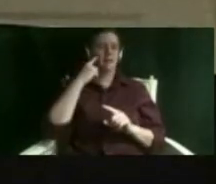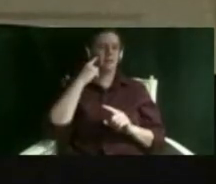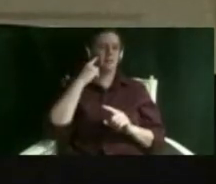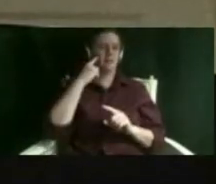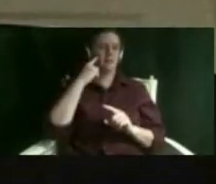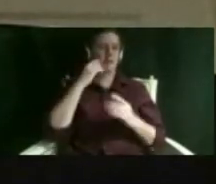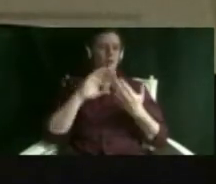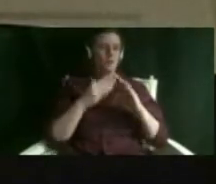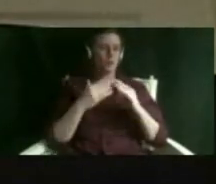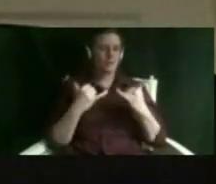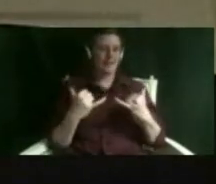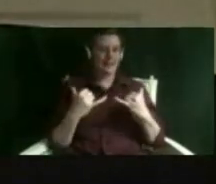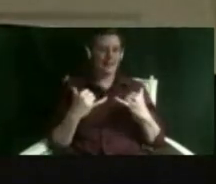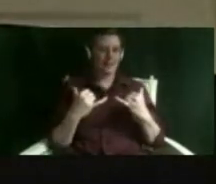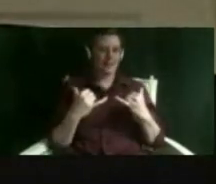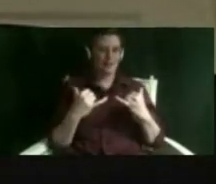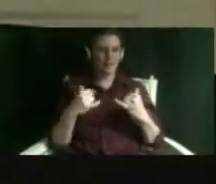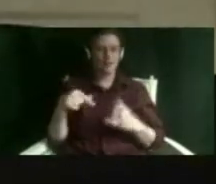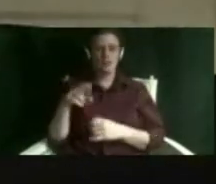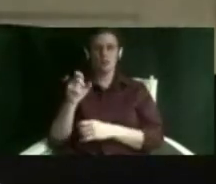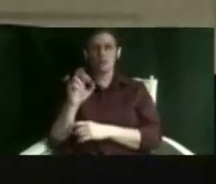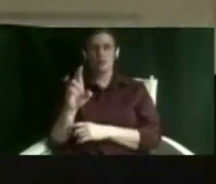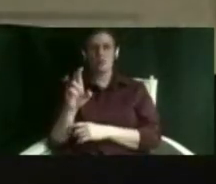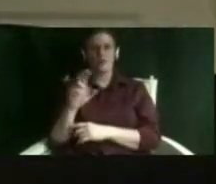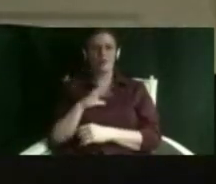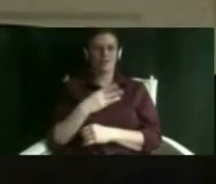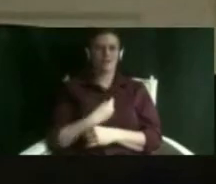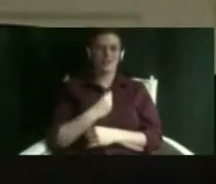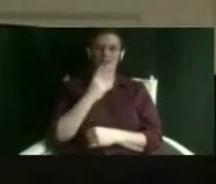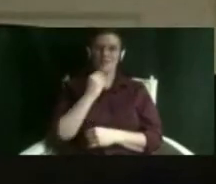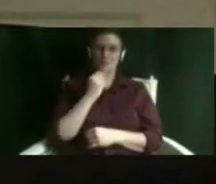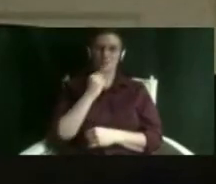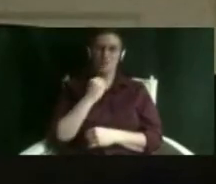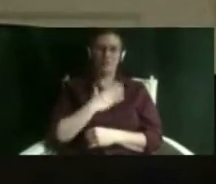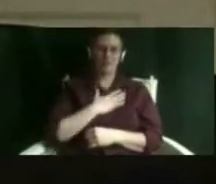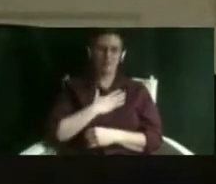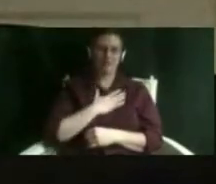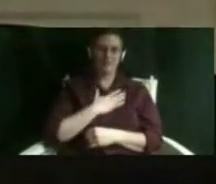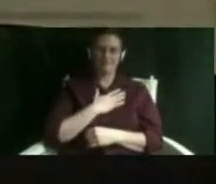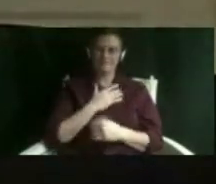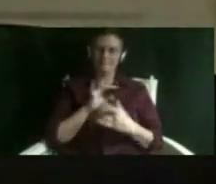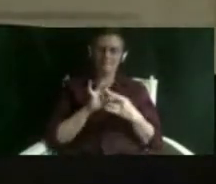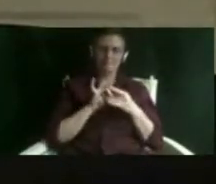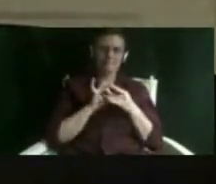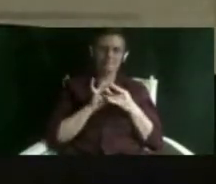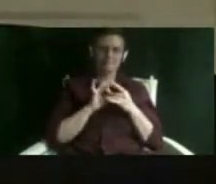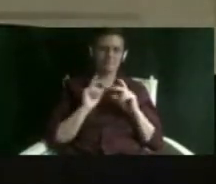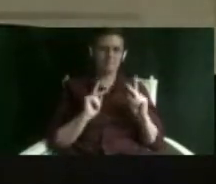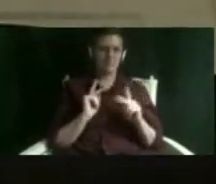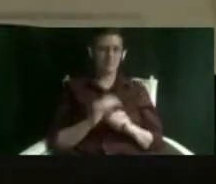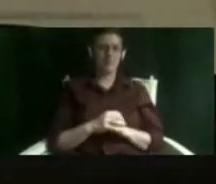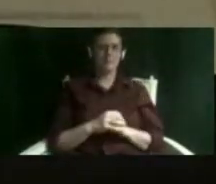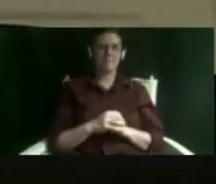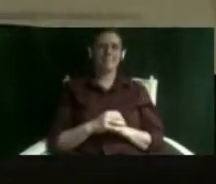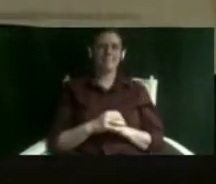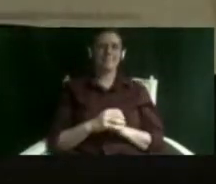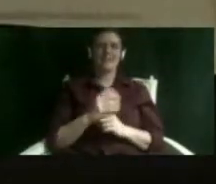queer and trans jews are like some of my deepest people um their judaism is a religion where